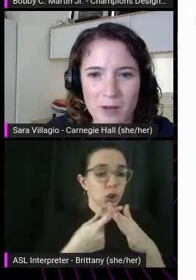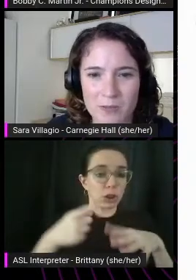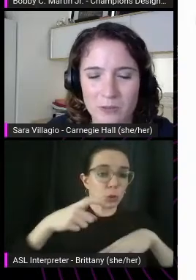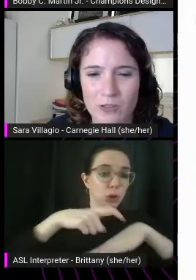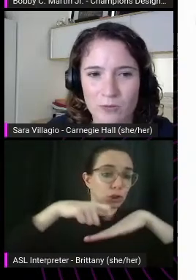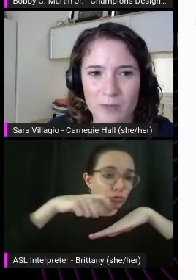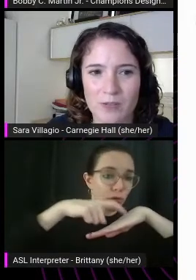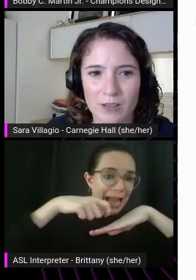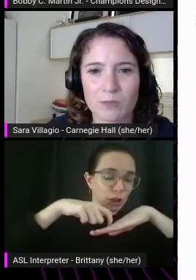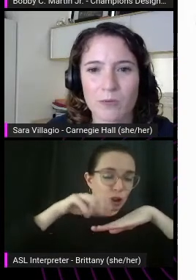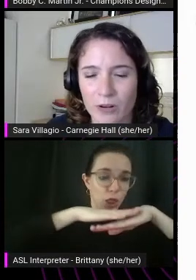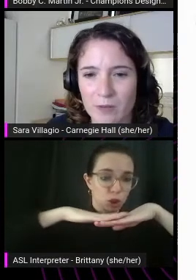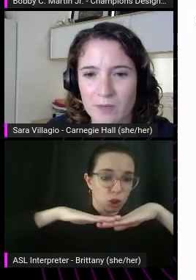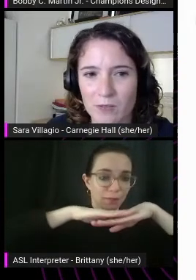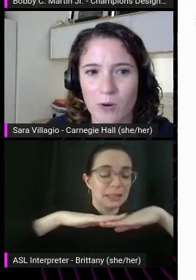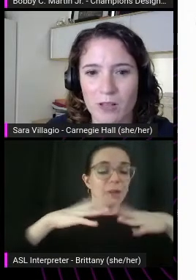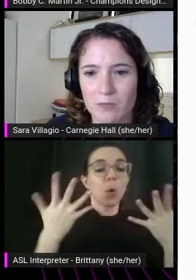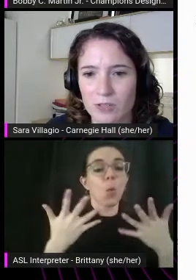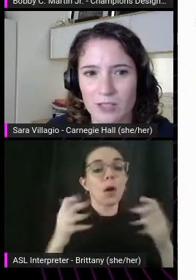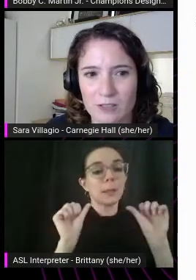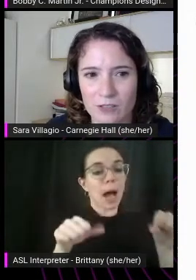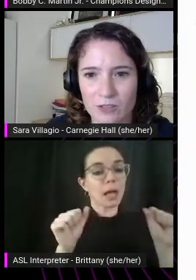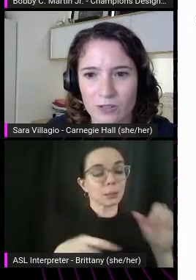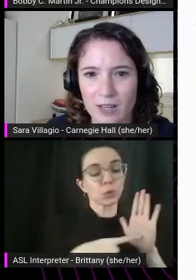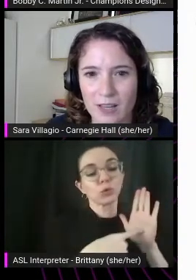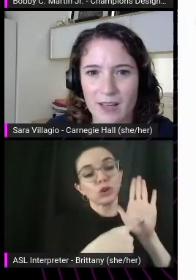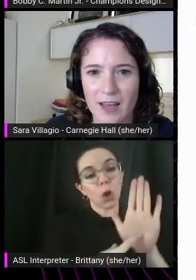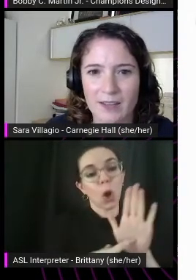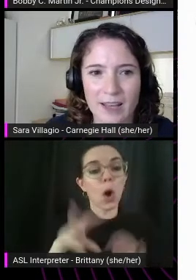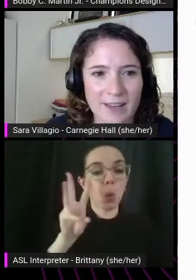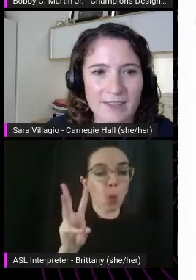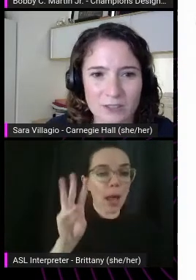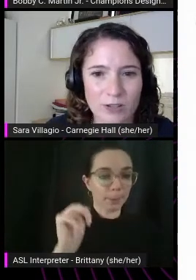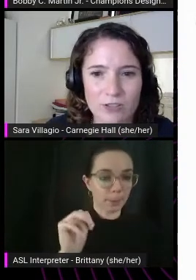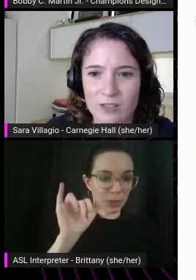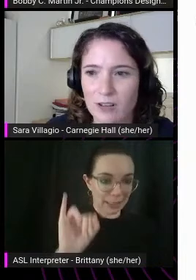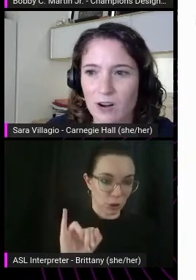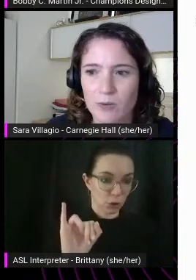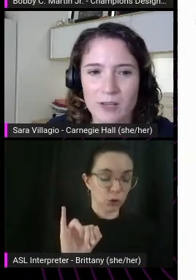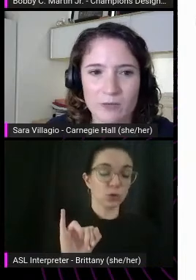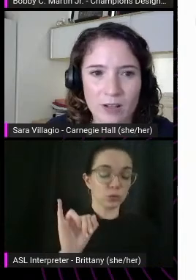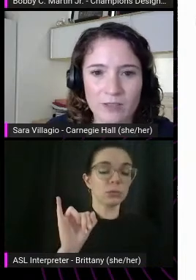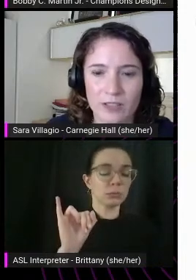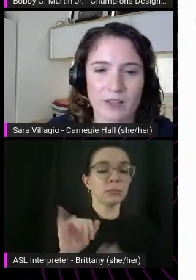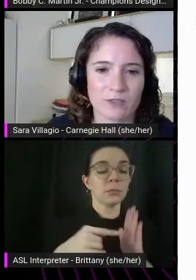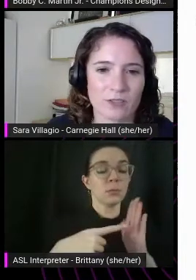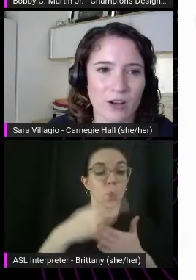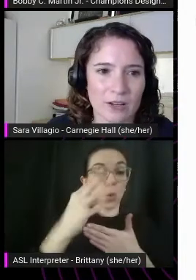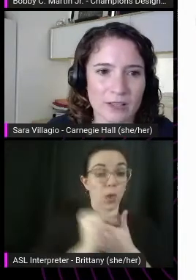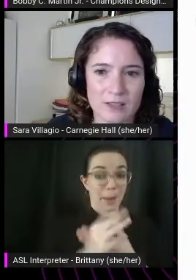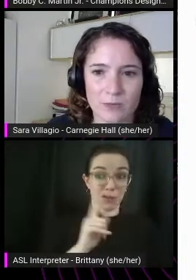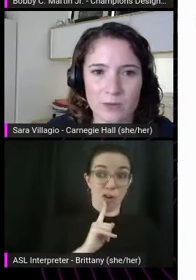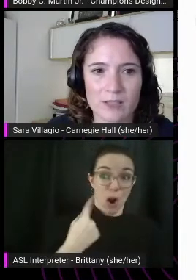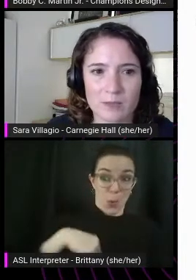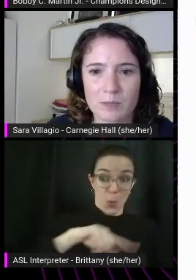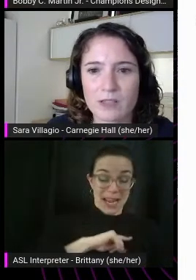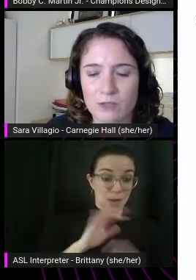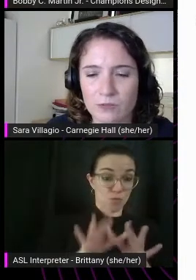possible to represent the programs at the Weill Music Institute. And they asked these questions. Are we relevant enough to the audiences that we need to speak to